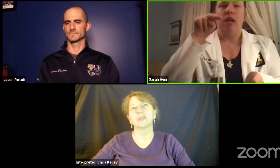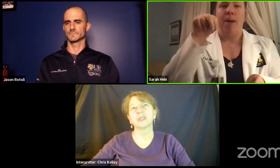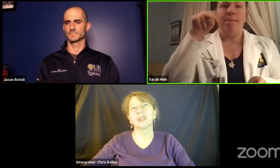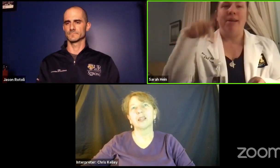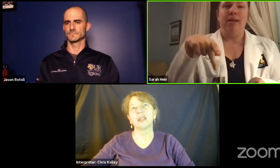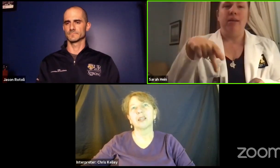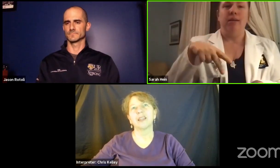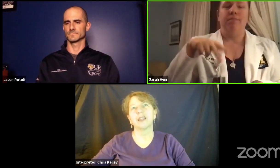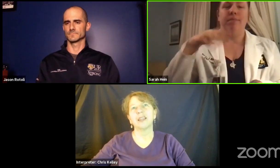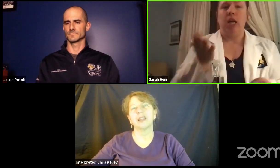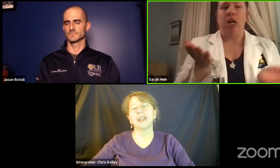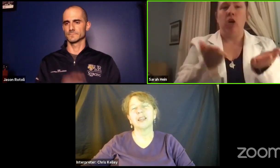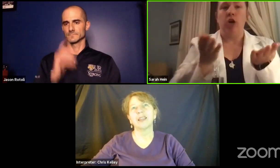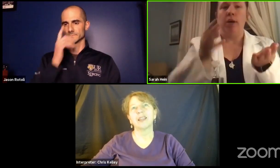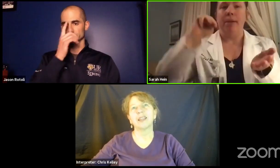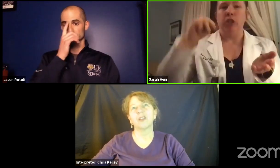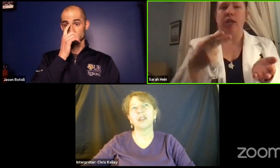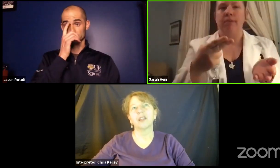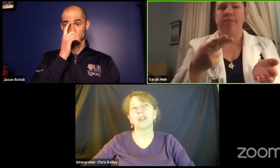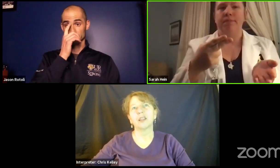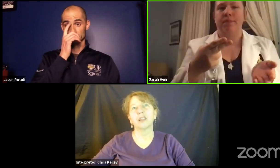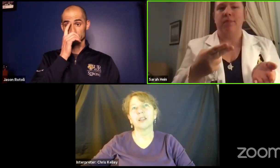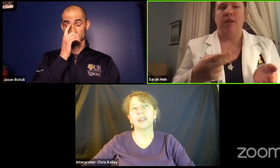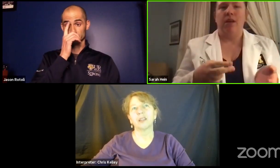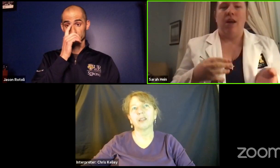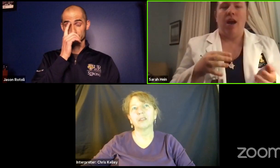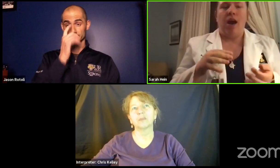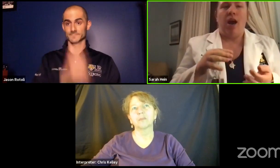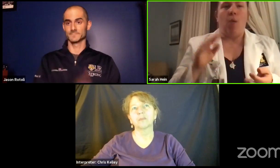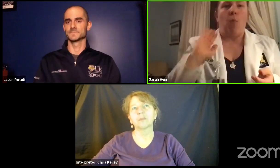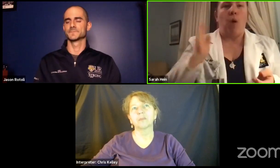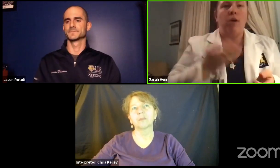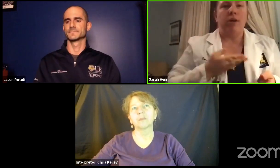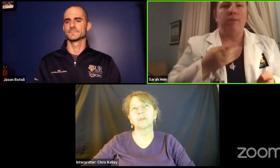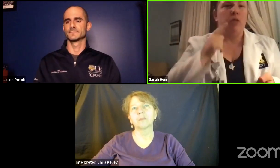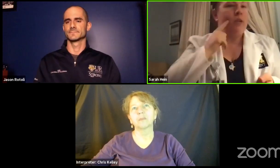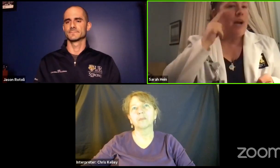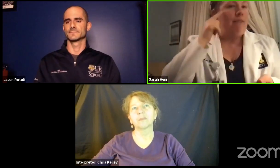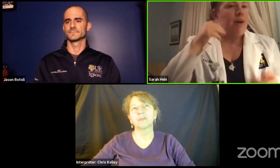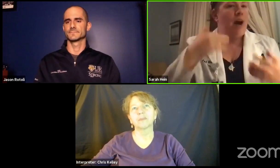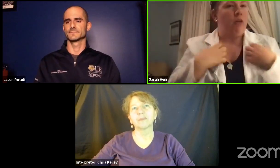I'm going to get the Facebook Live started in just a second...